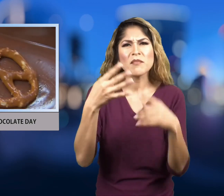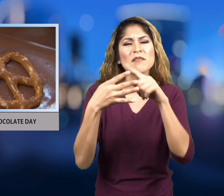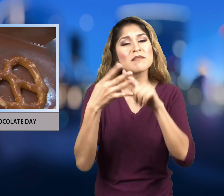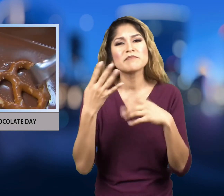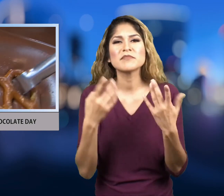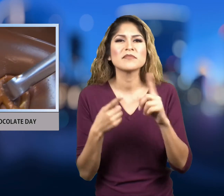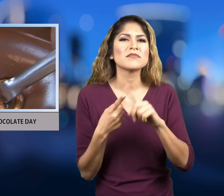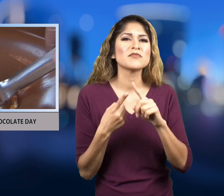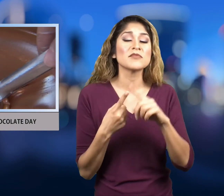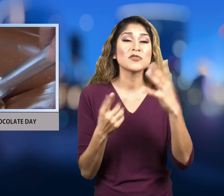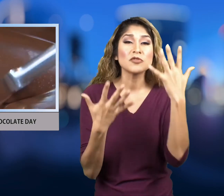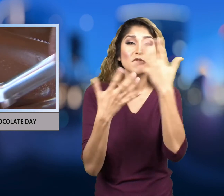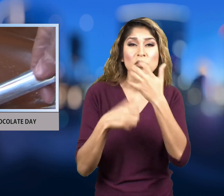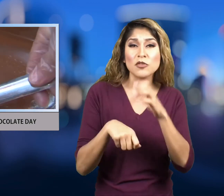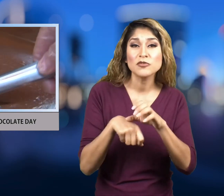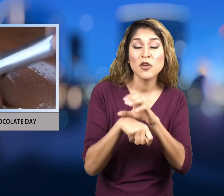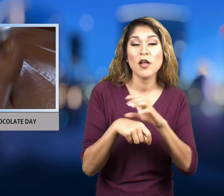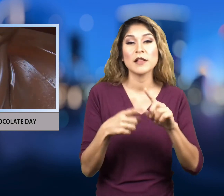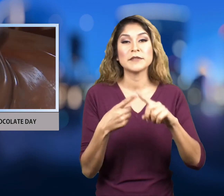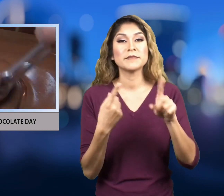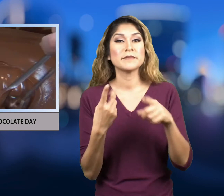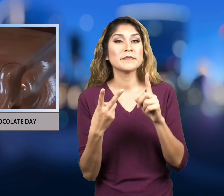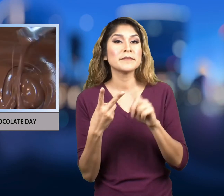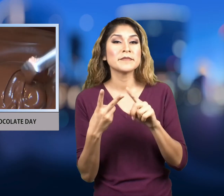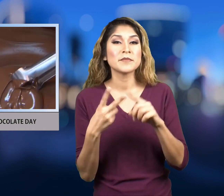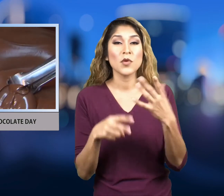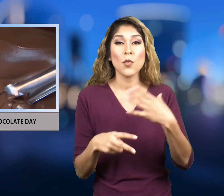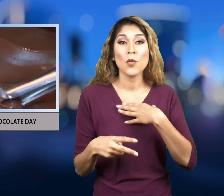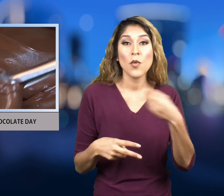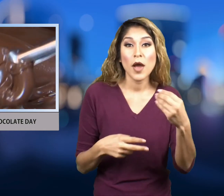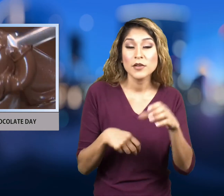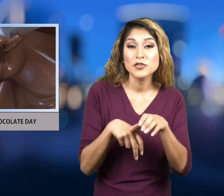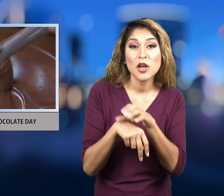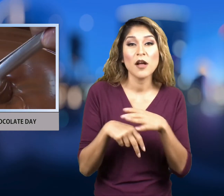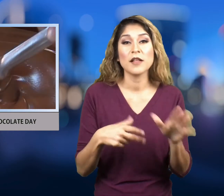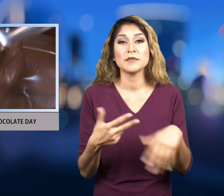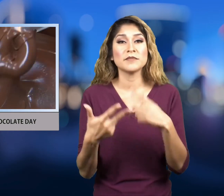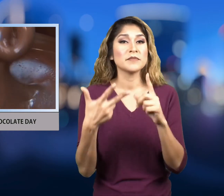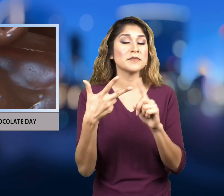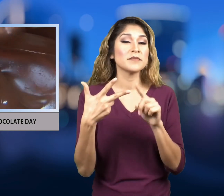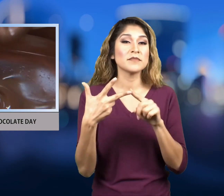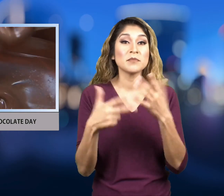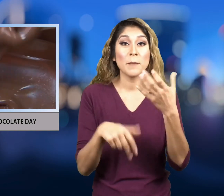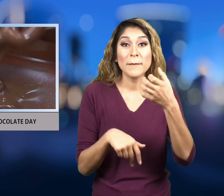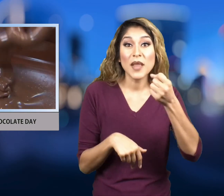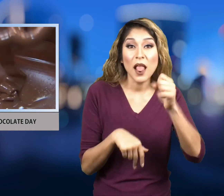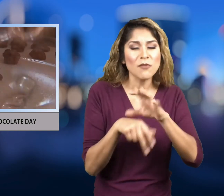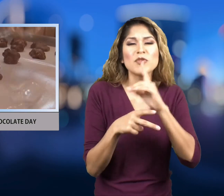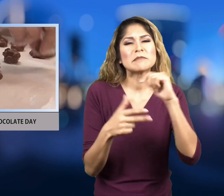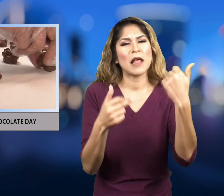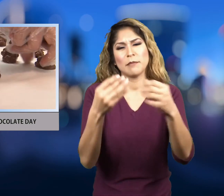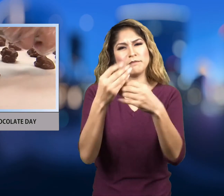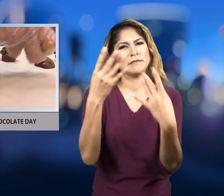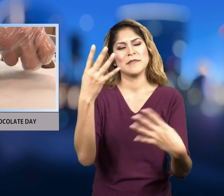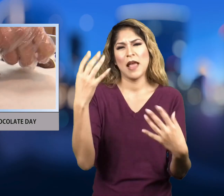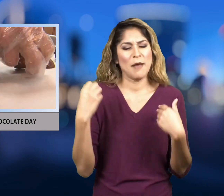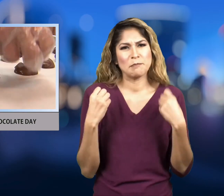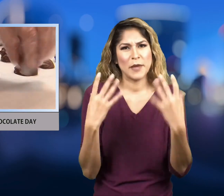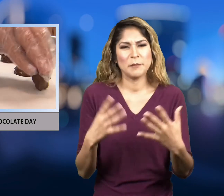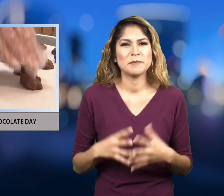And it doesn't matter what kind: dark chocolate, white chocolate, milk chocolate.